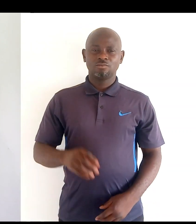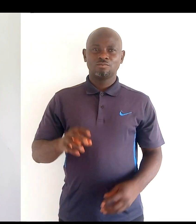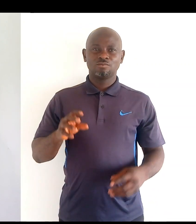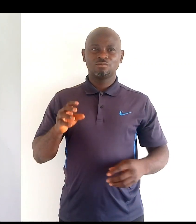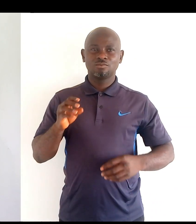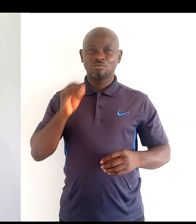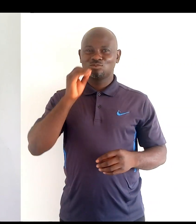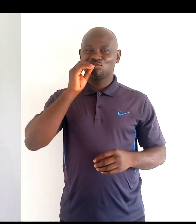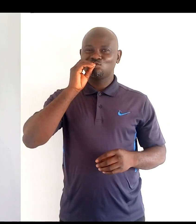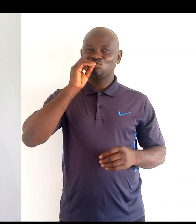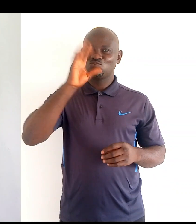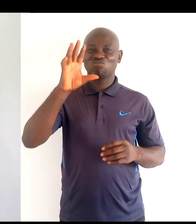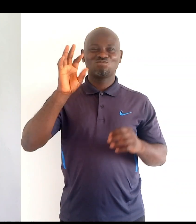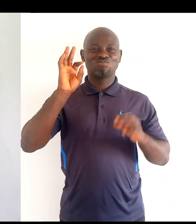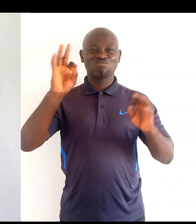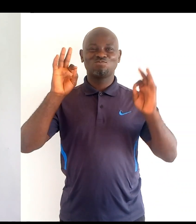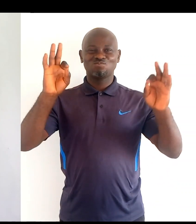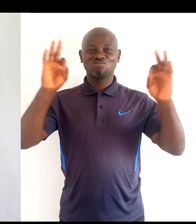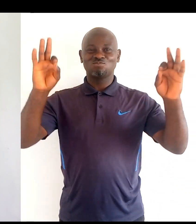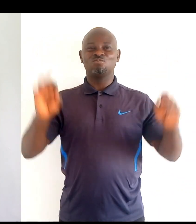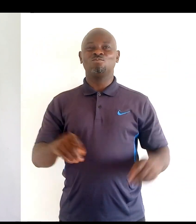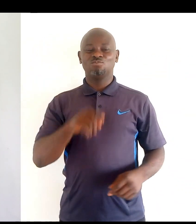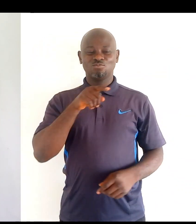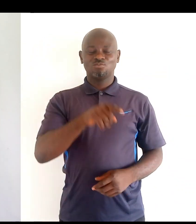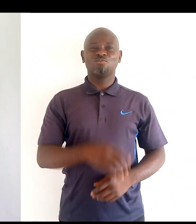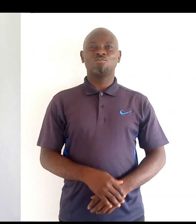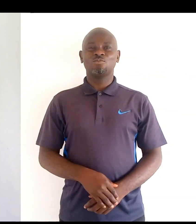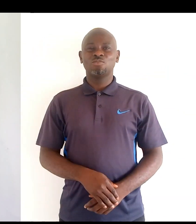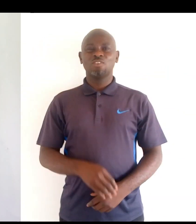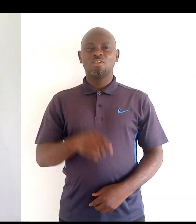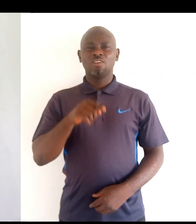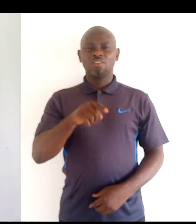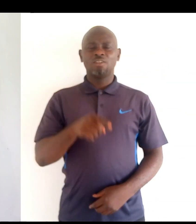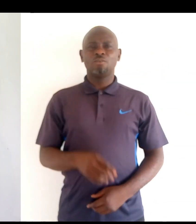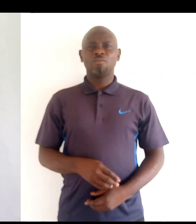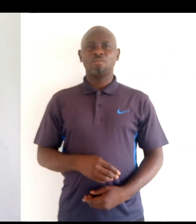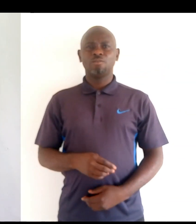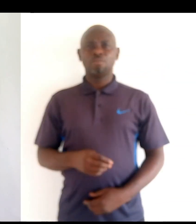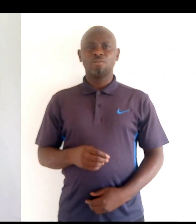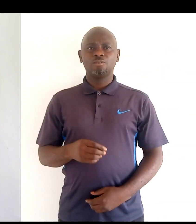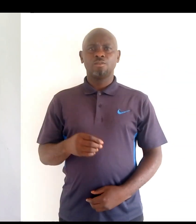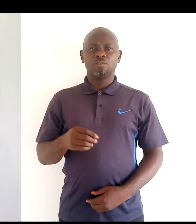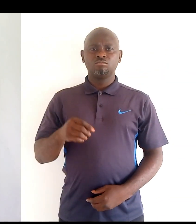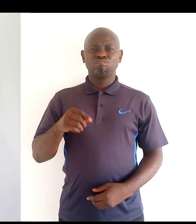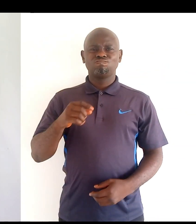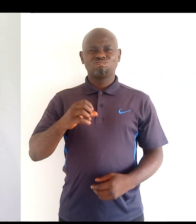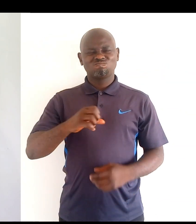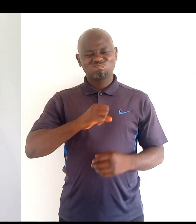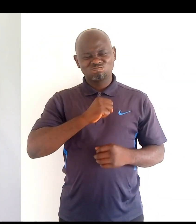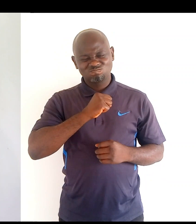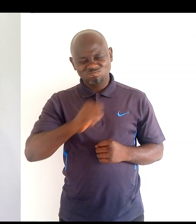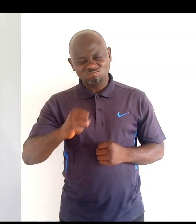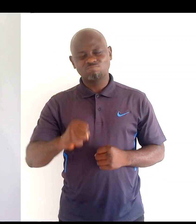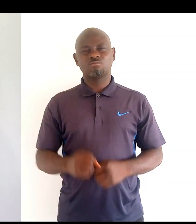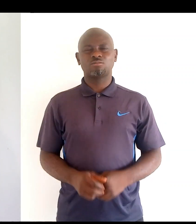your local environment and the sign language for education. In the case of Ghana, it will